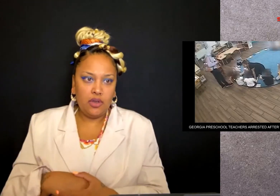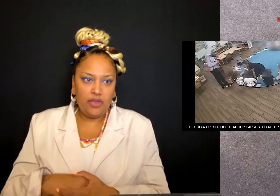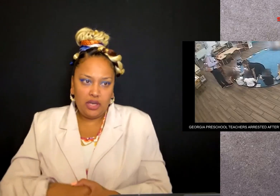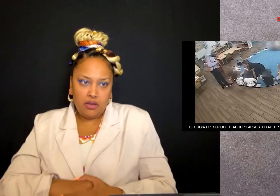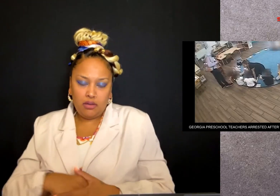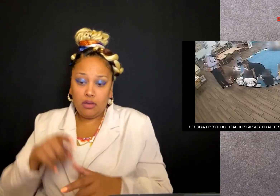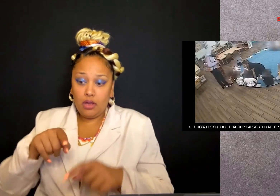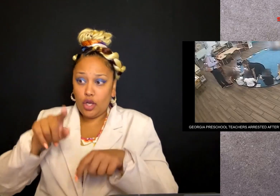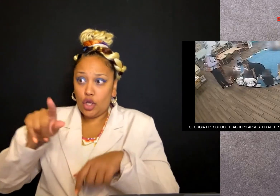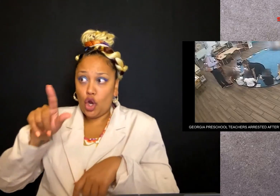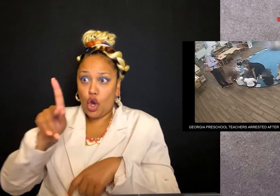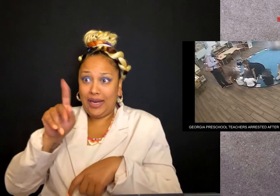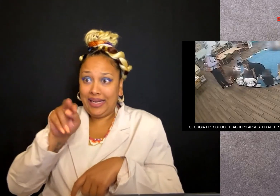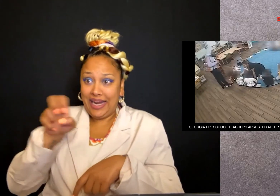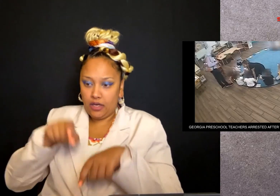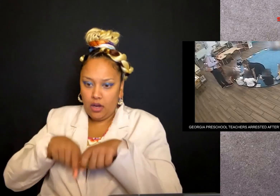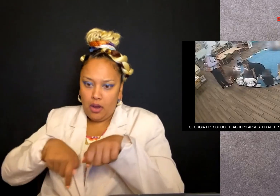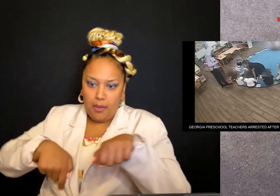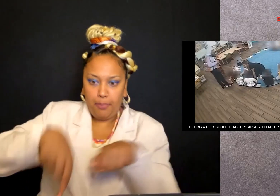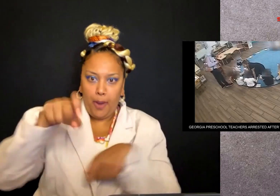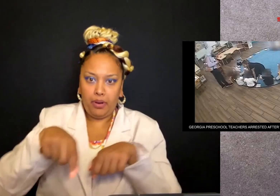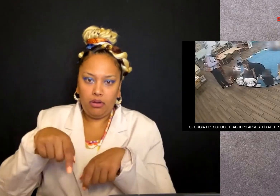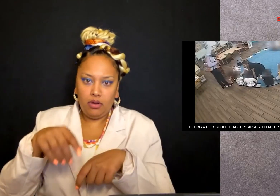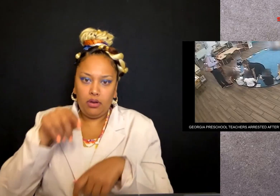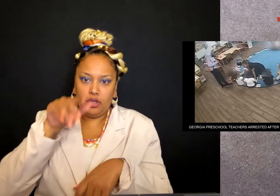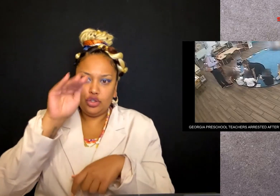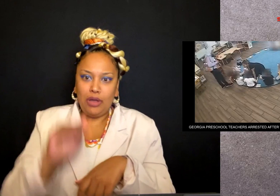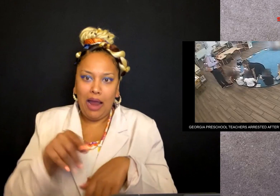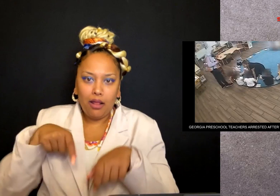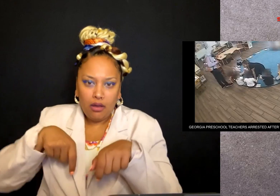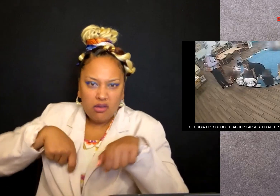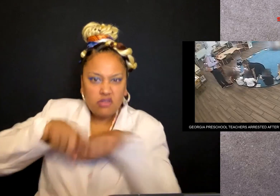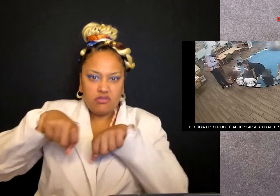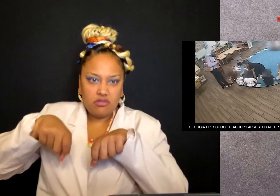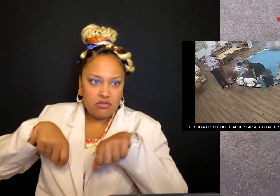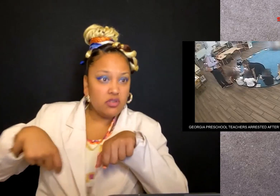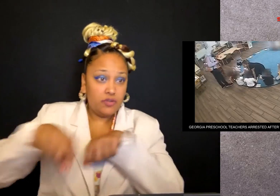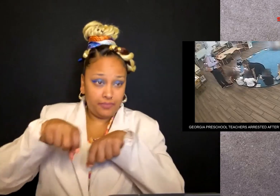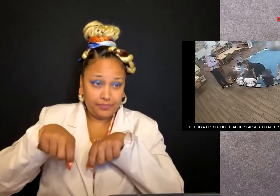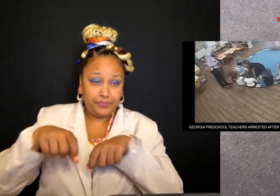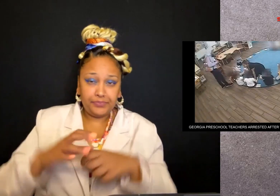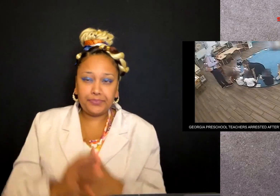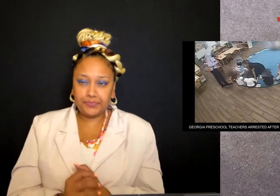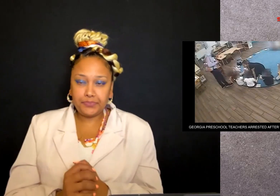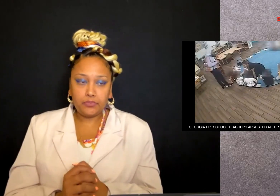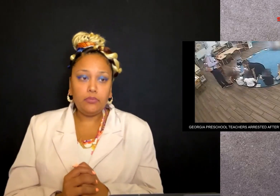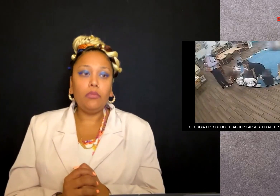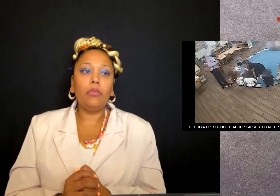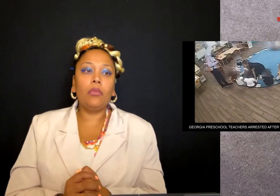one of the teachers can be seen standing behind a student then bumping the child with her knee